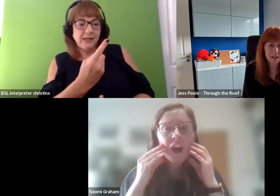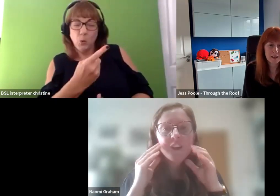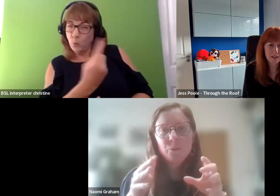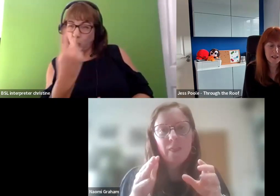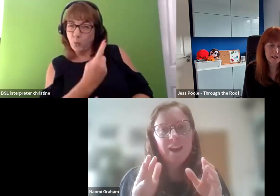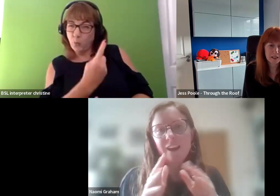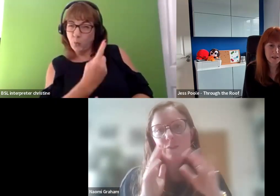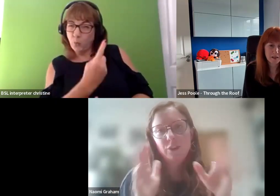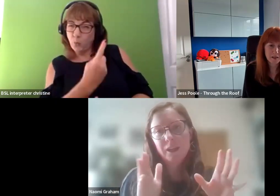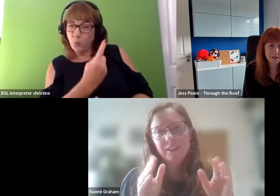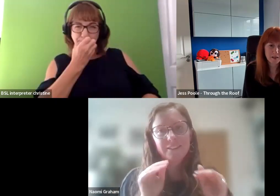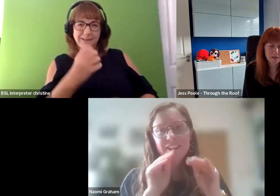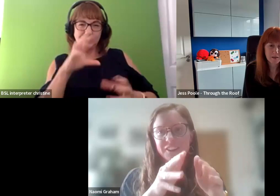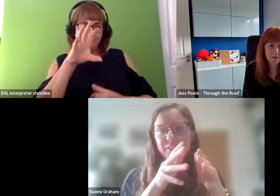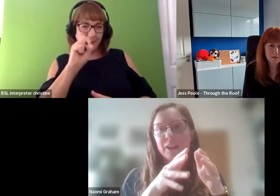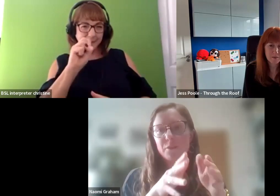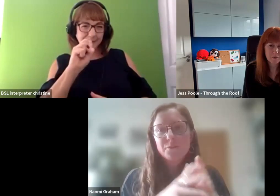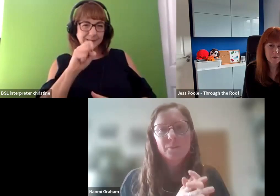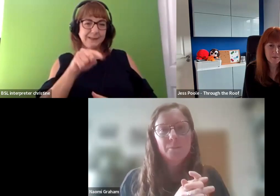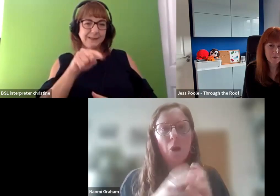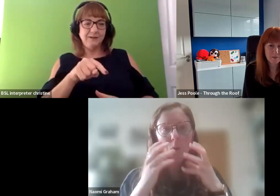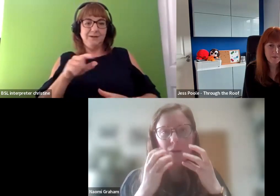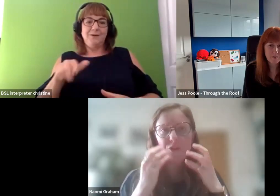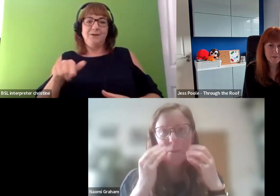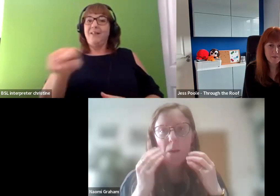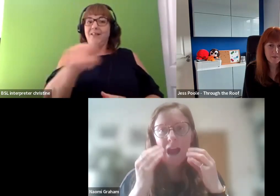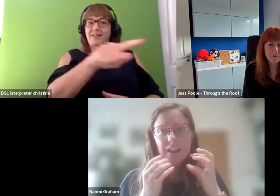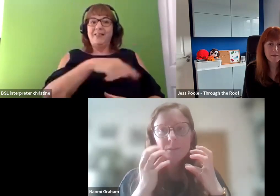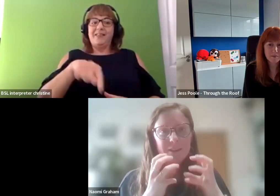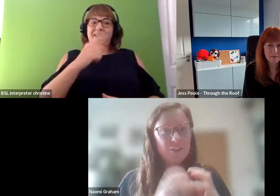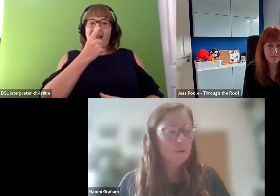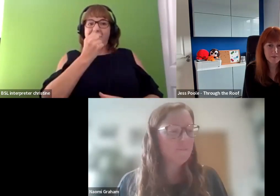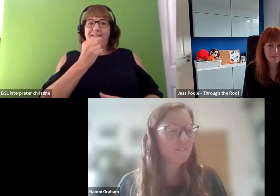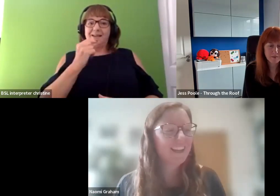I knew I then had a few minutes to to give them some input whilst they were busy chewing,